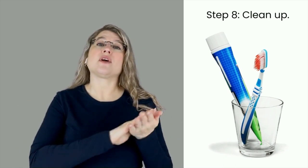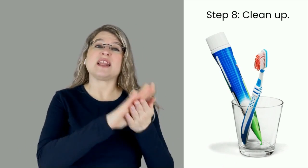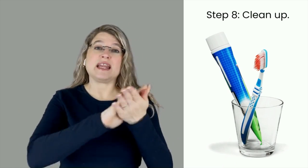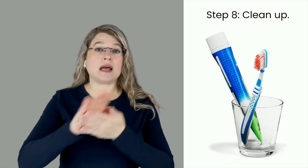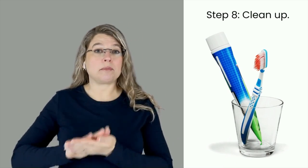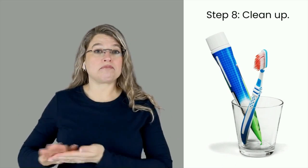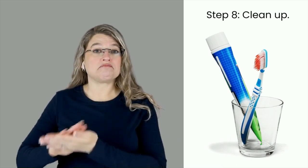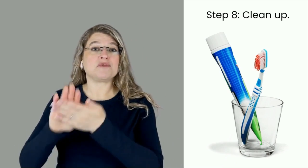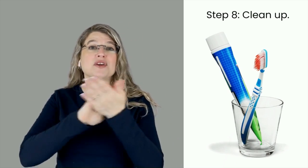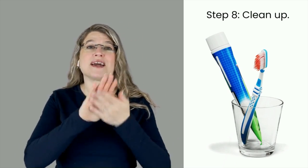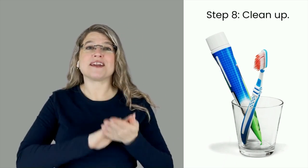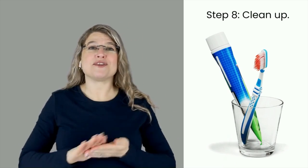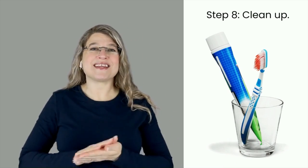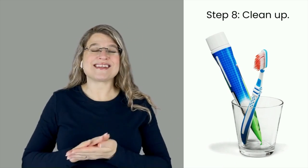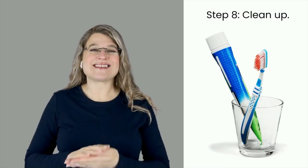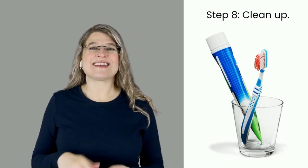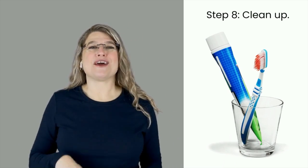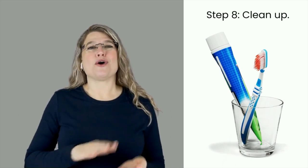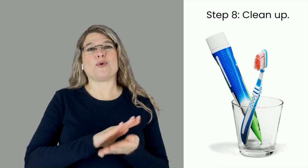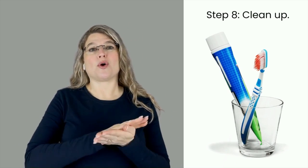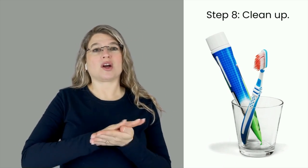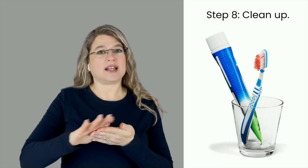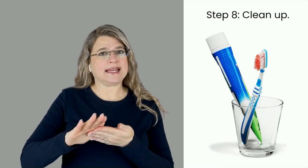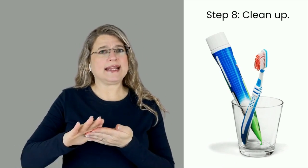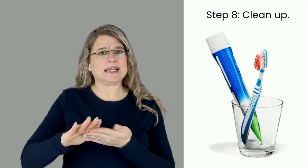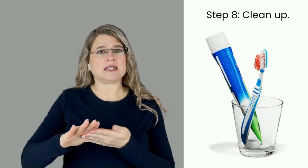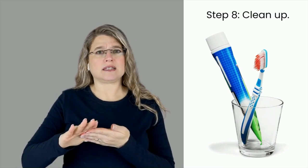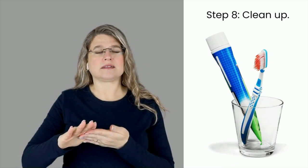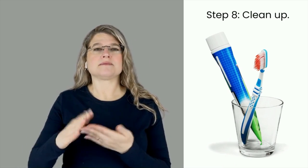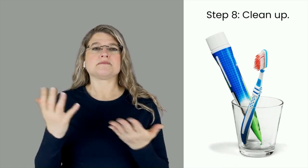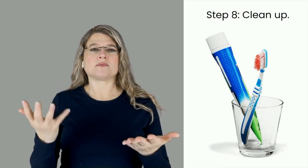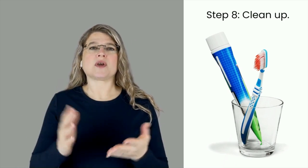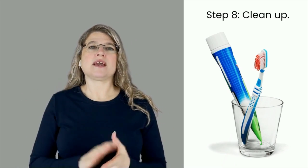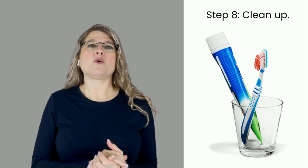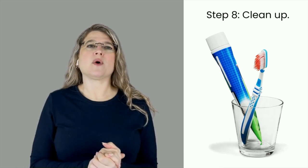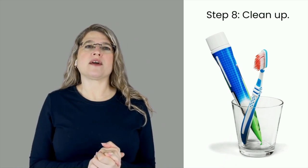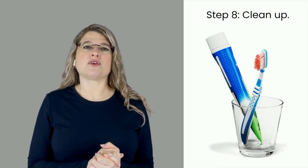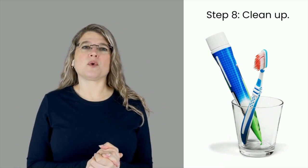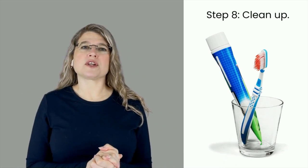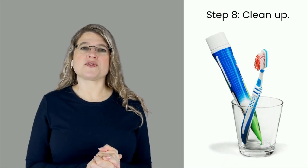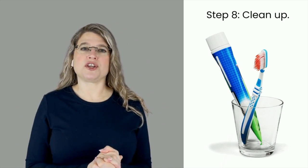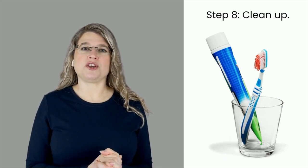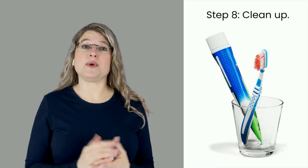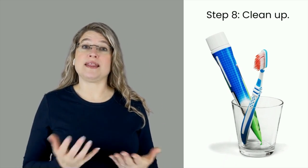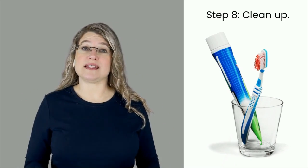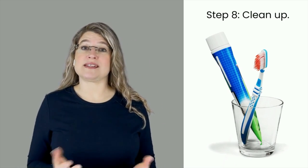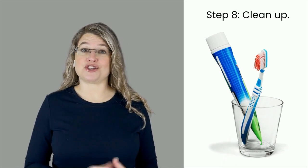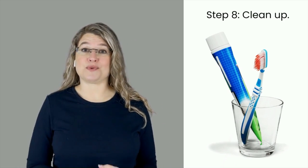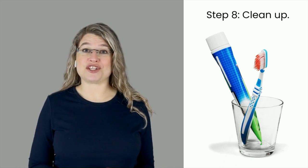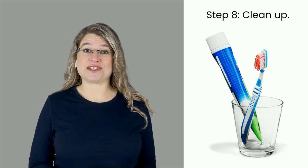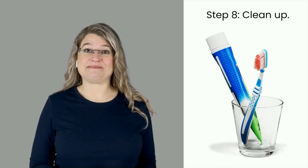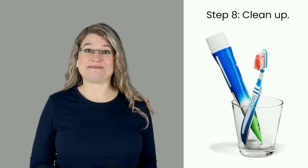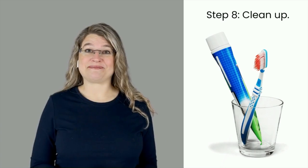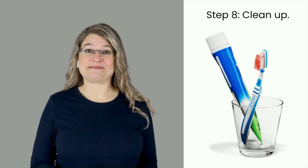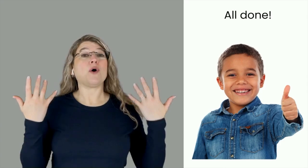clean up. You can kind of do this or clean. Okay, whatever works for you in this situation.